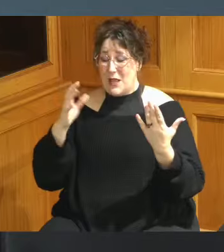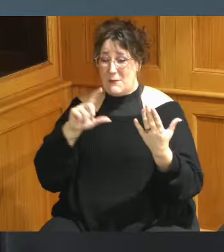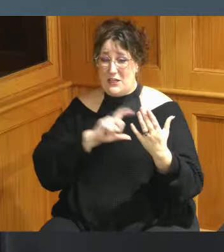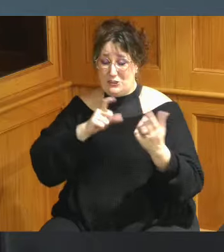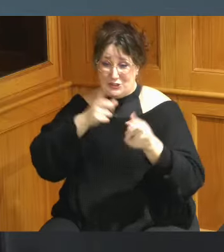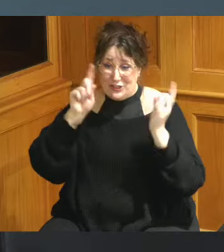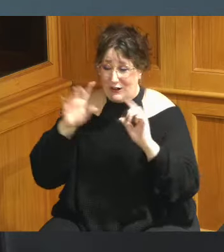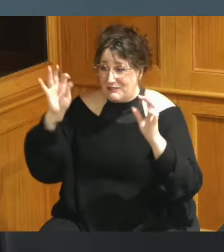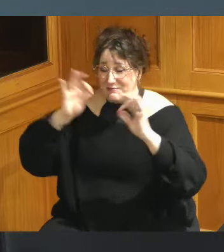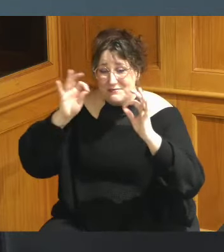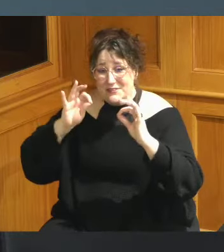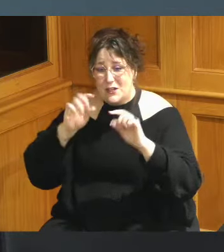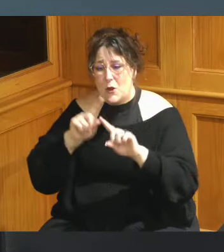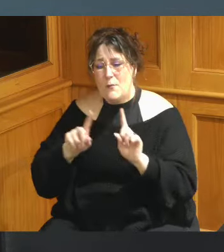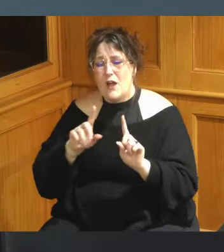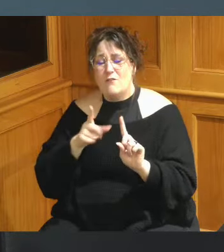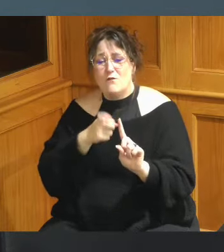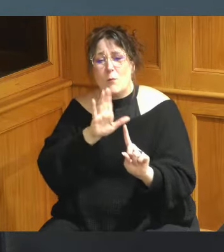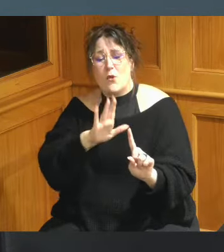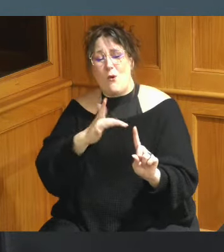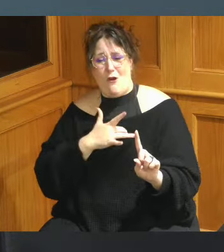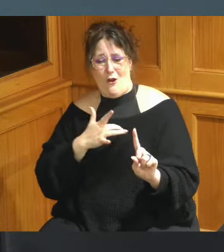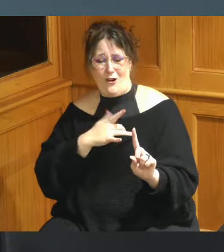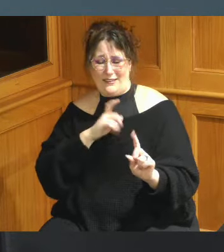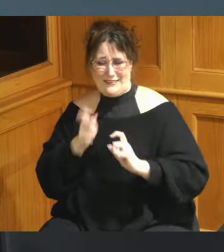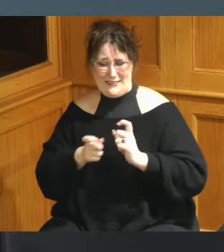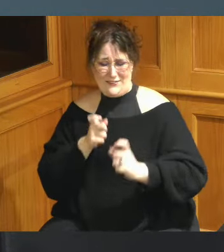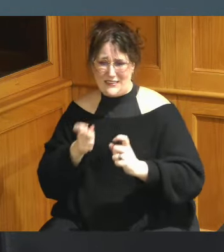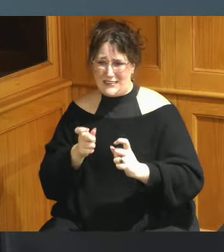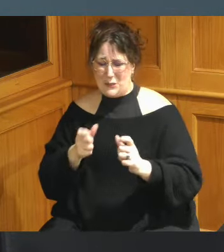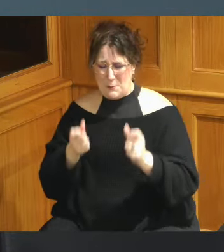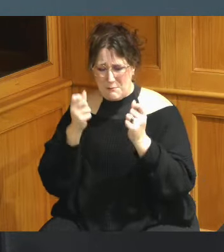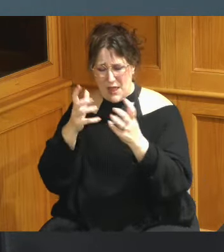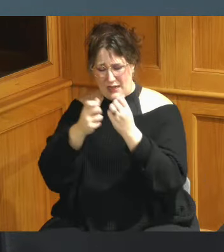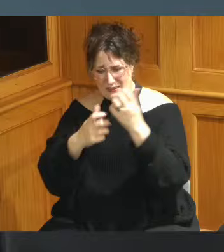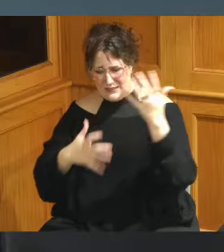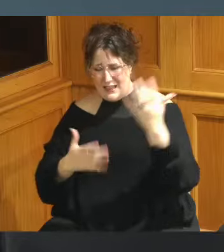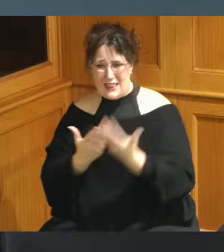But just from your heart and your giving, there are many more things and more people